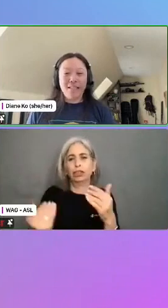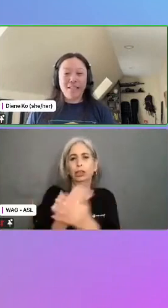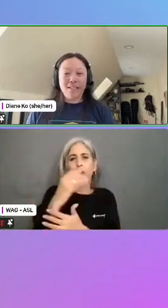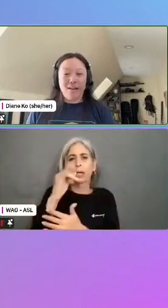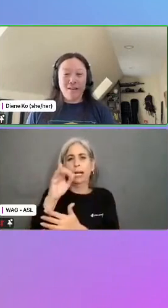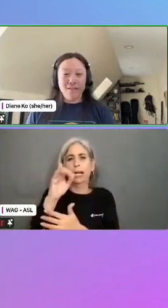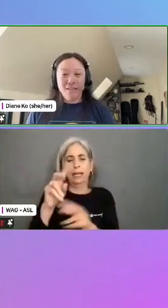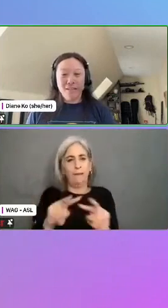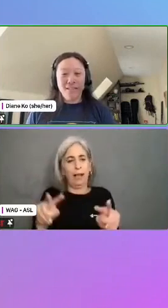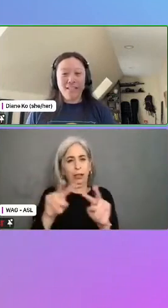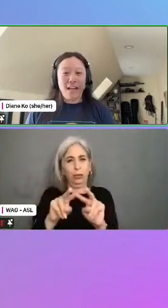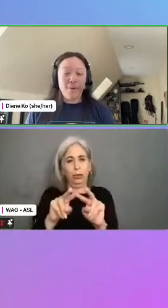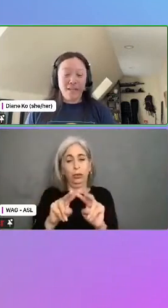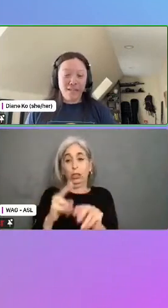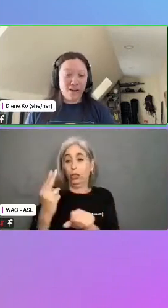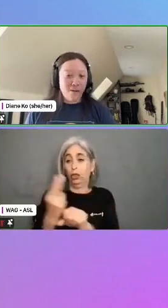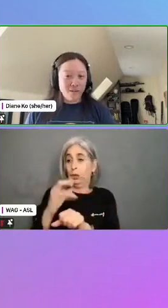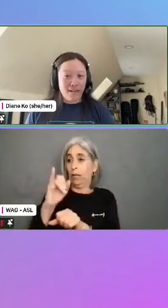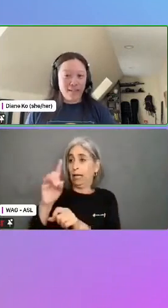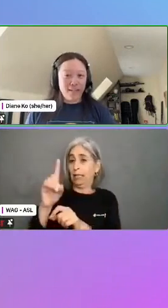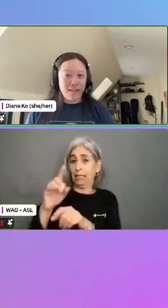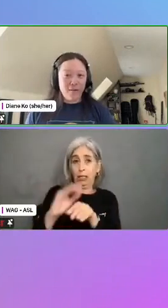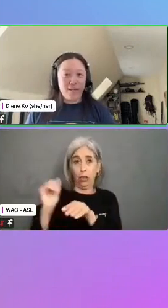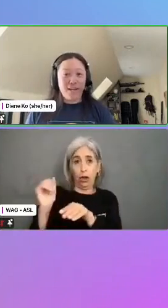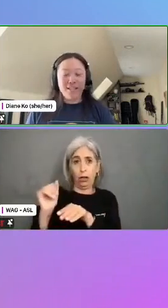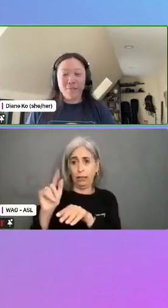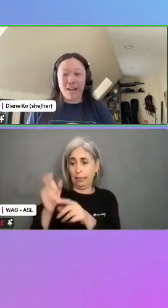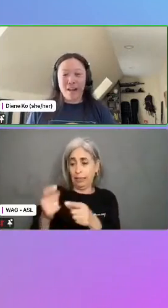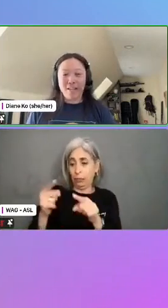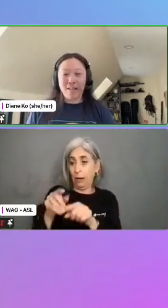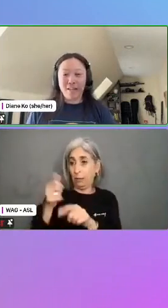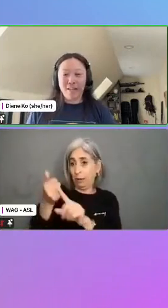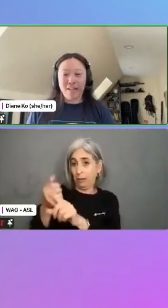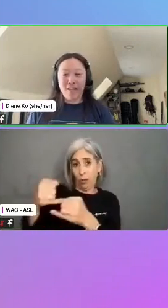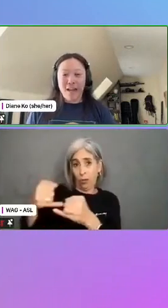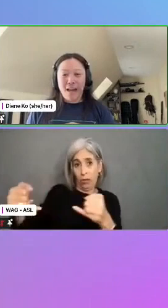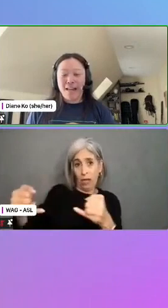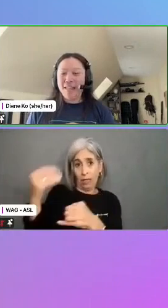So I know that I will need a unique idea for the title and a